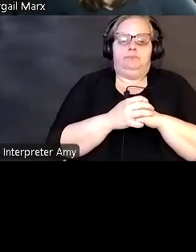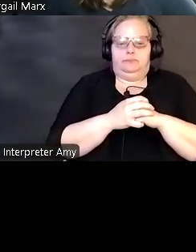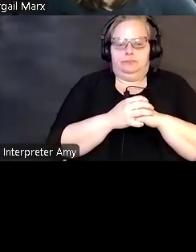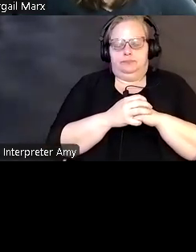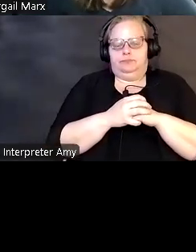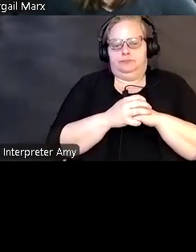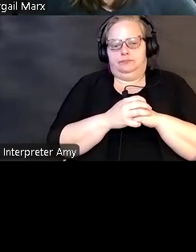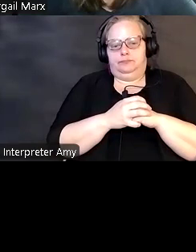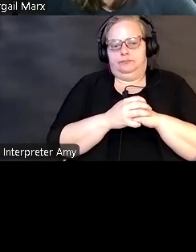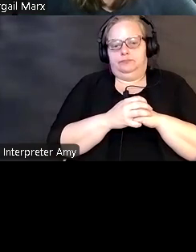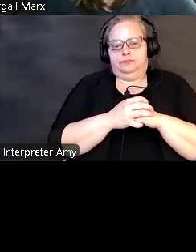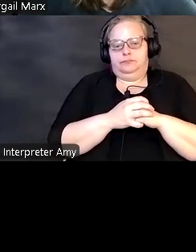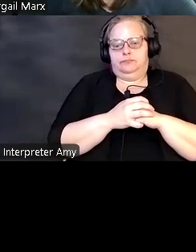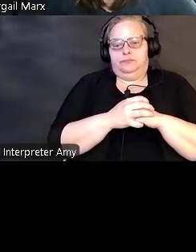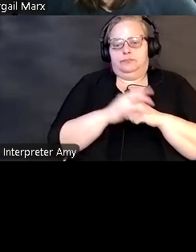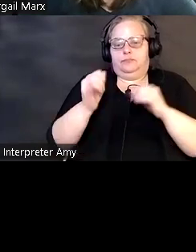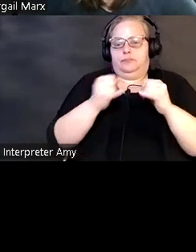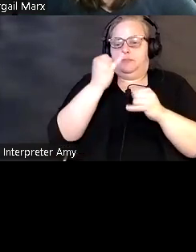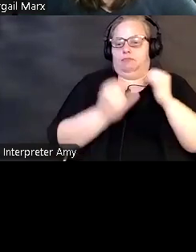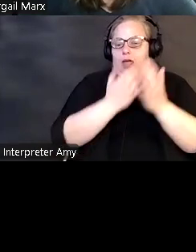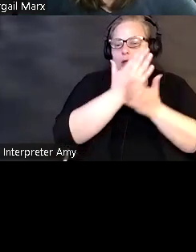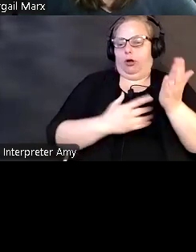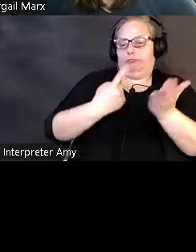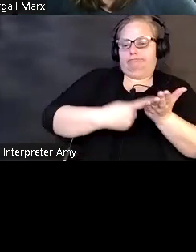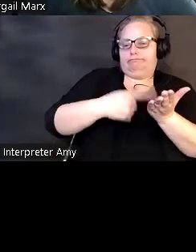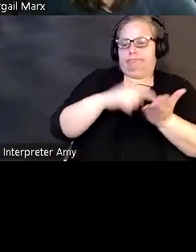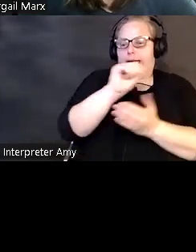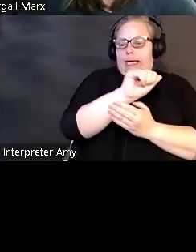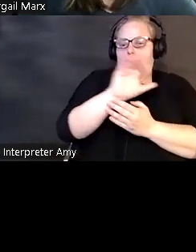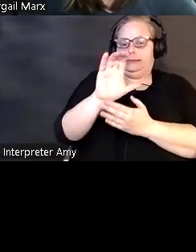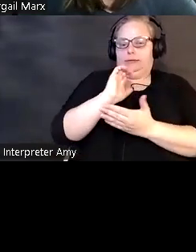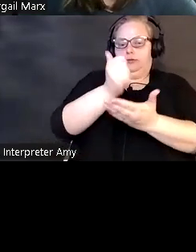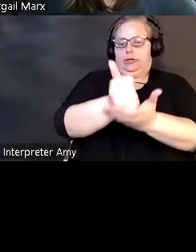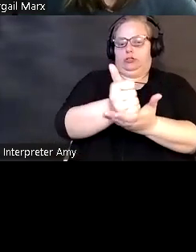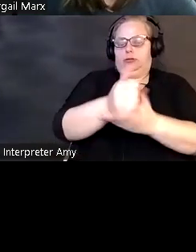final aspect we want to talk about with AAC intervention is communicative competencies.